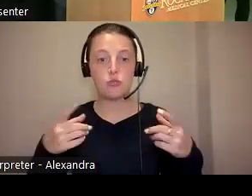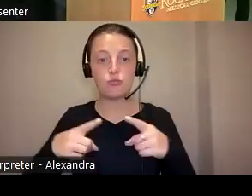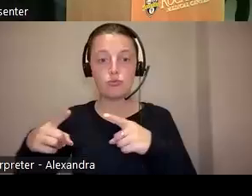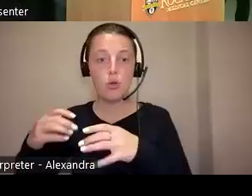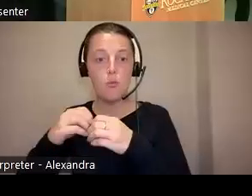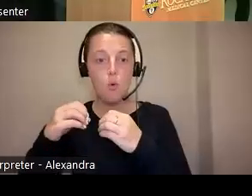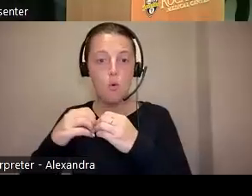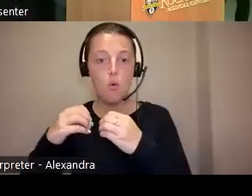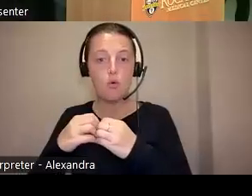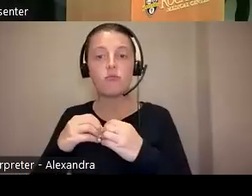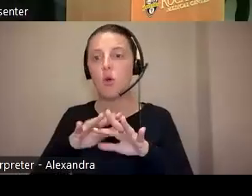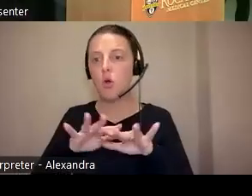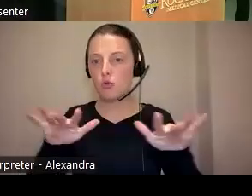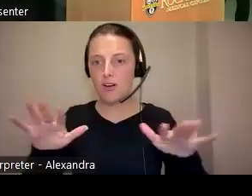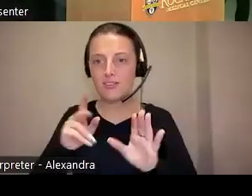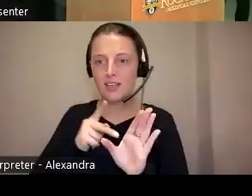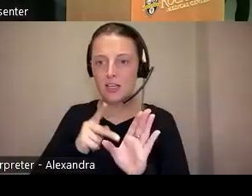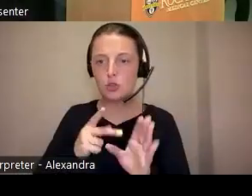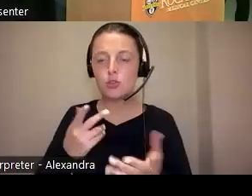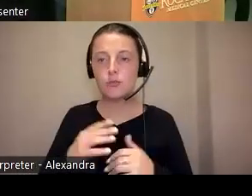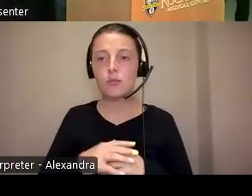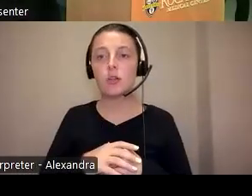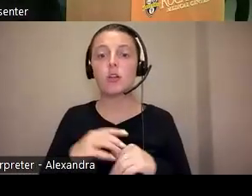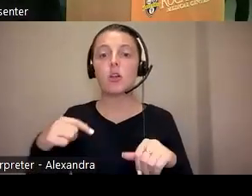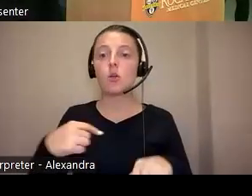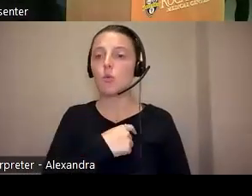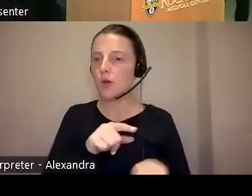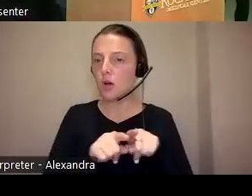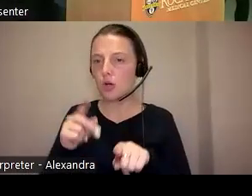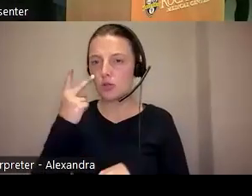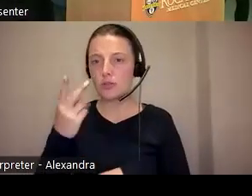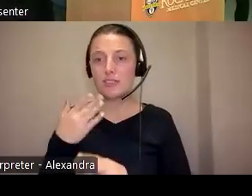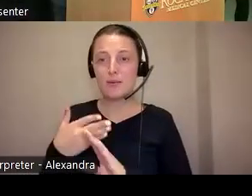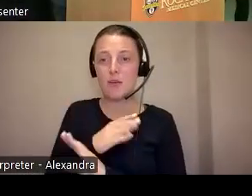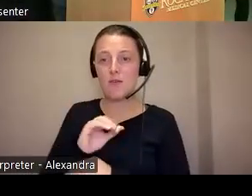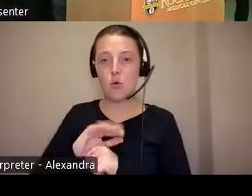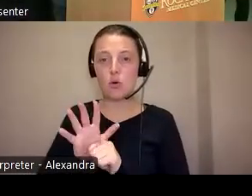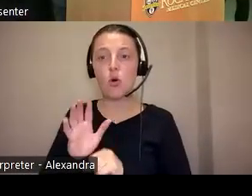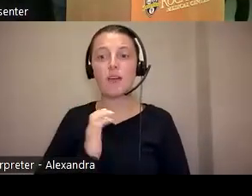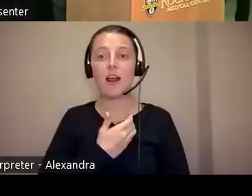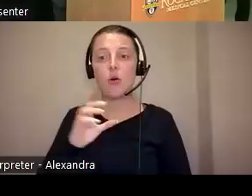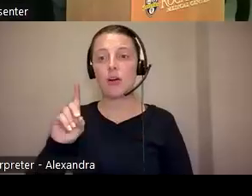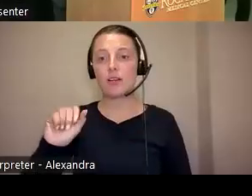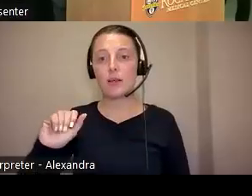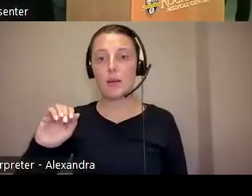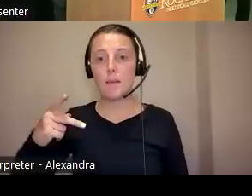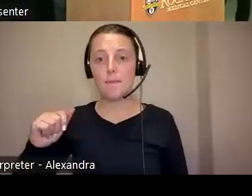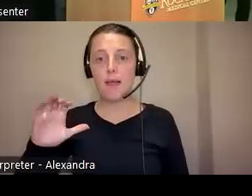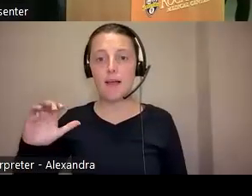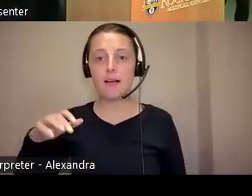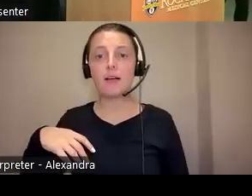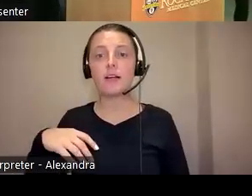we also see that uh just before COVID, our DPAC members actually draft the first job description